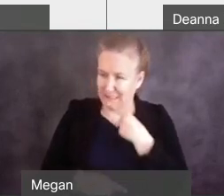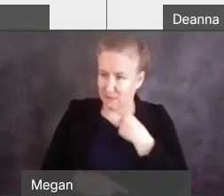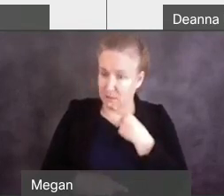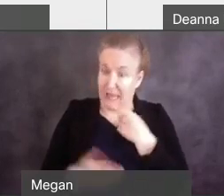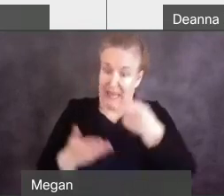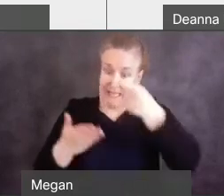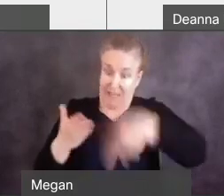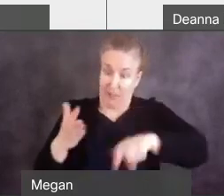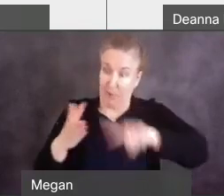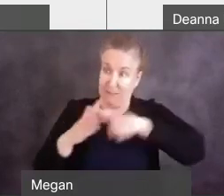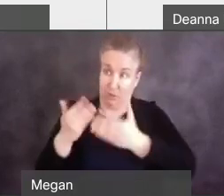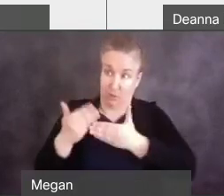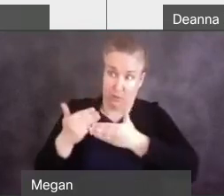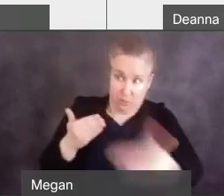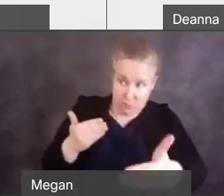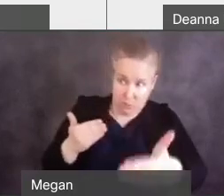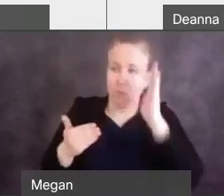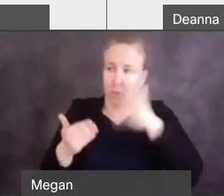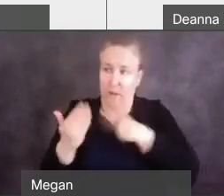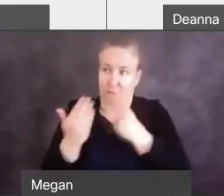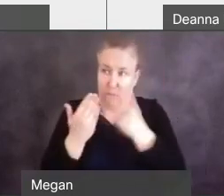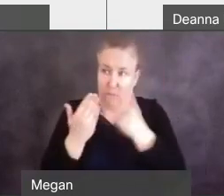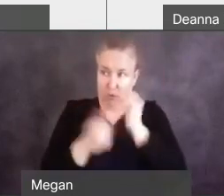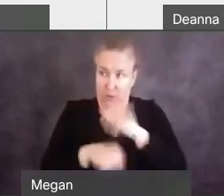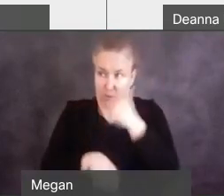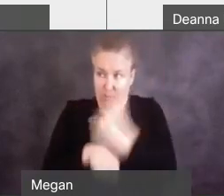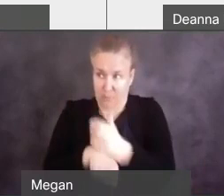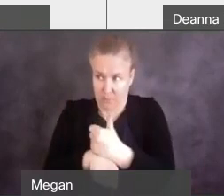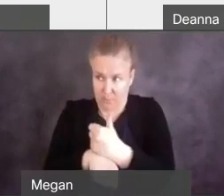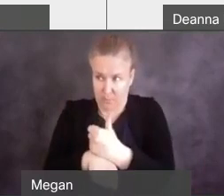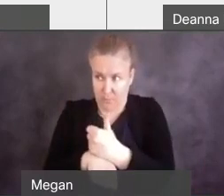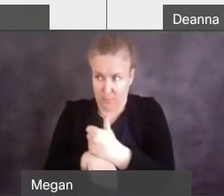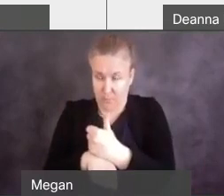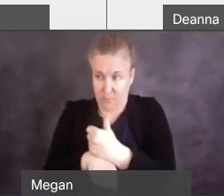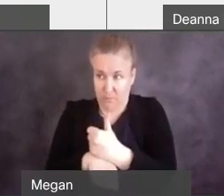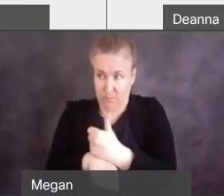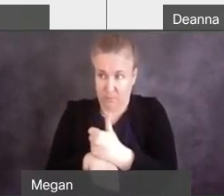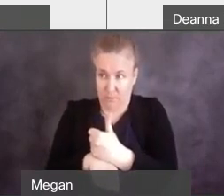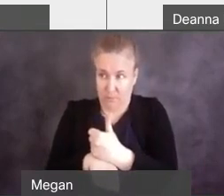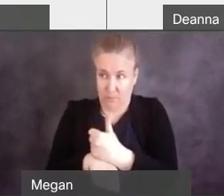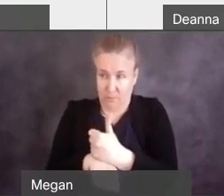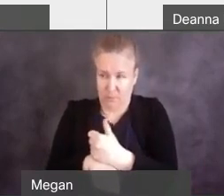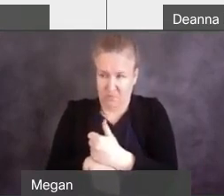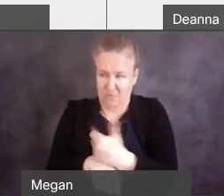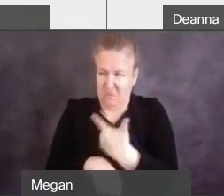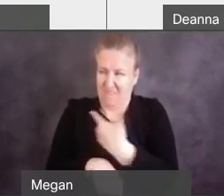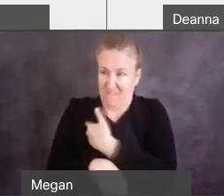week, you're going to have a program where you're going to take vaccine to vulnerable